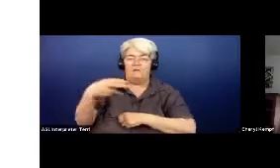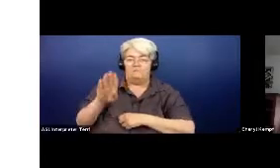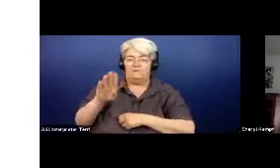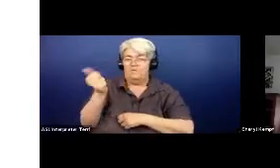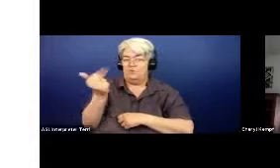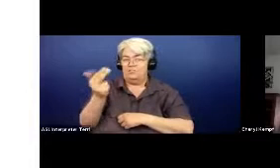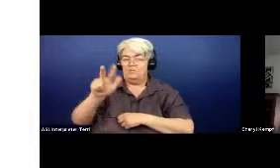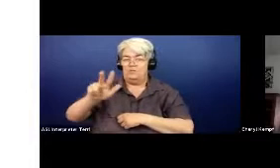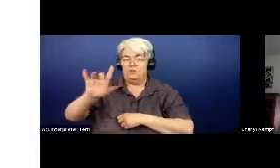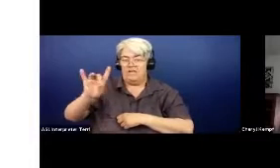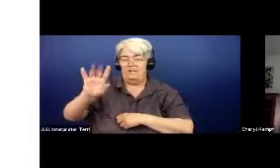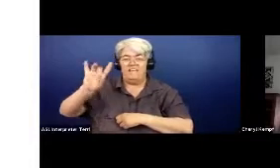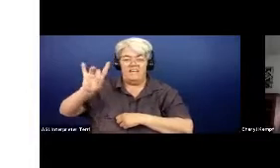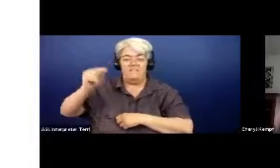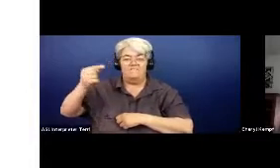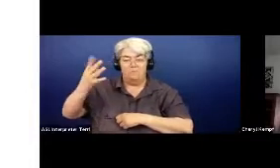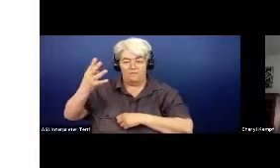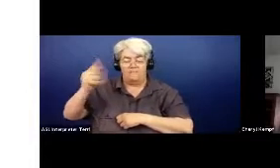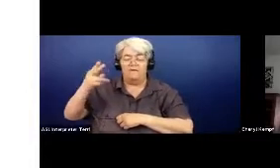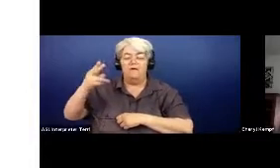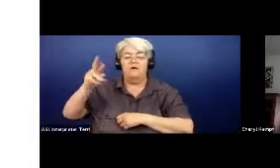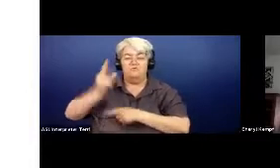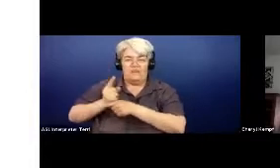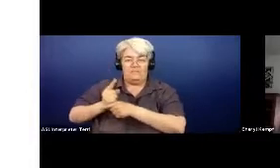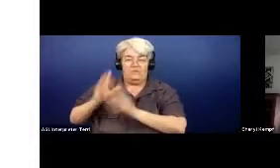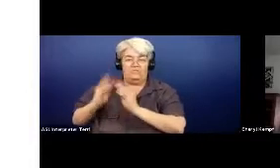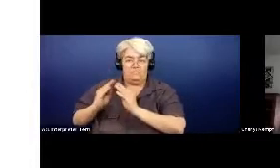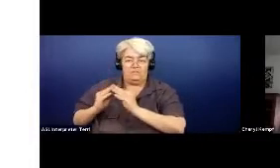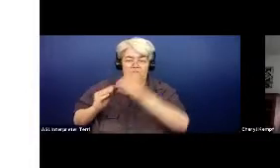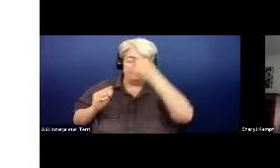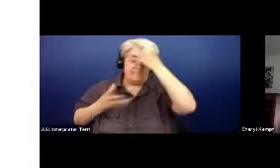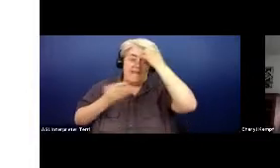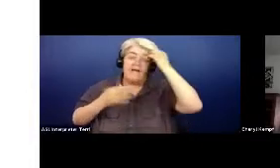84th regular session and my recorded testimony